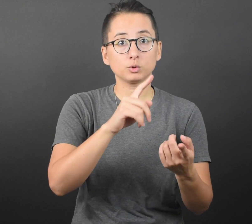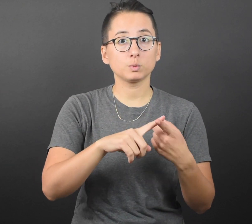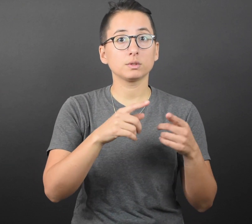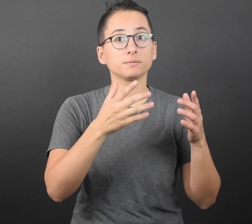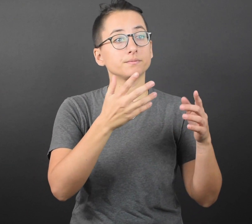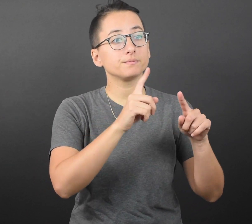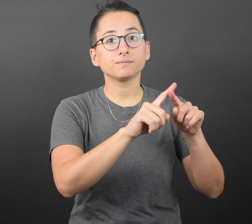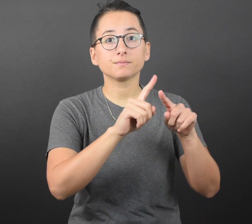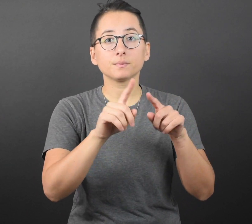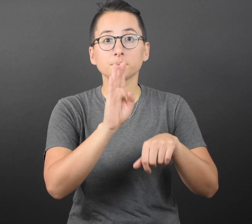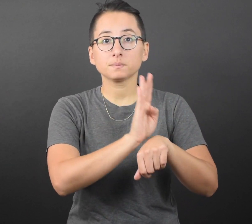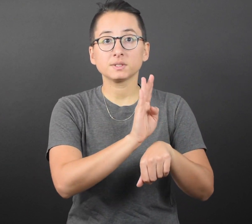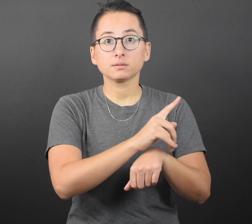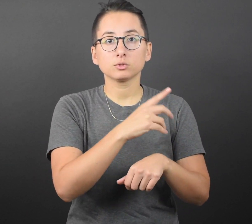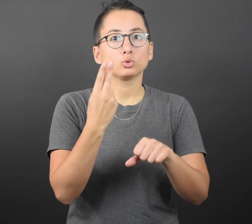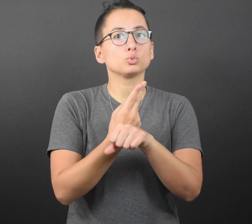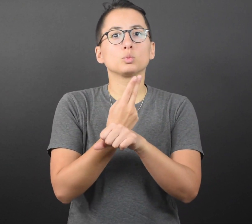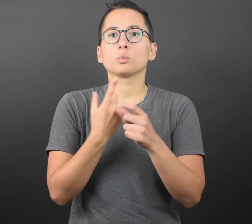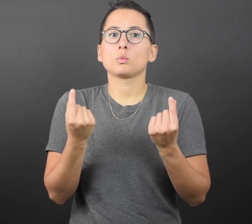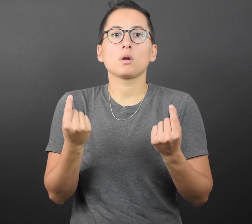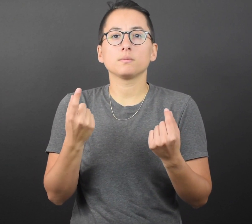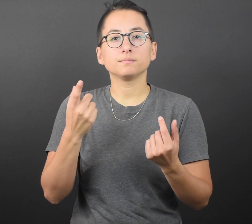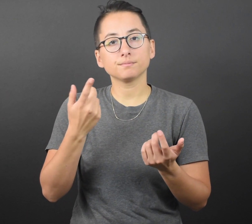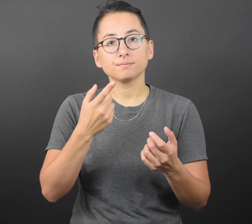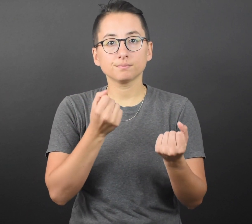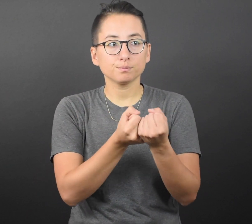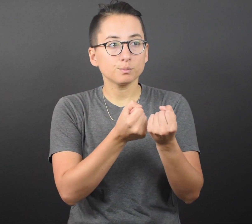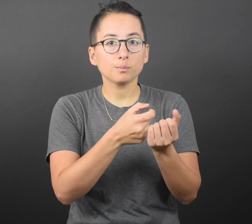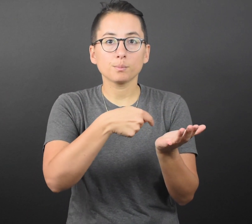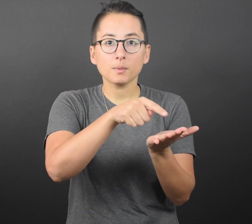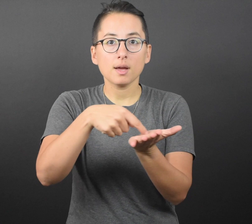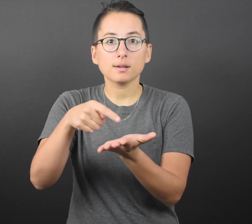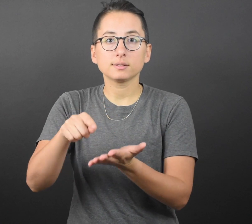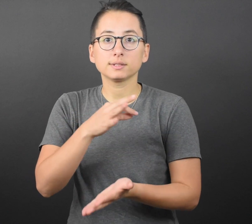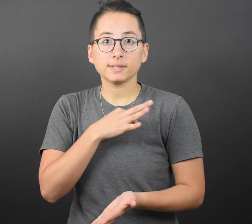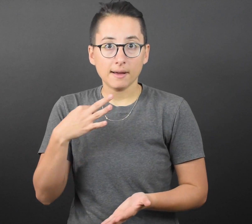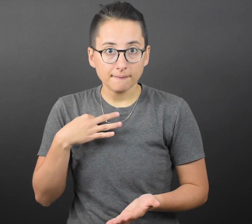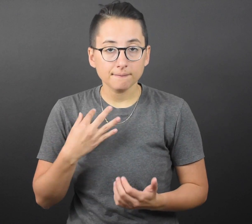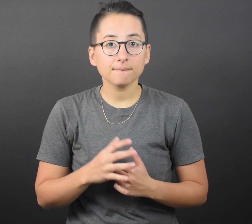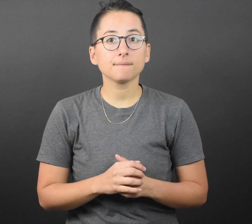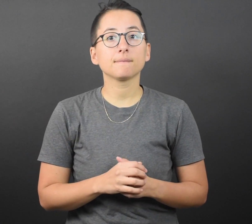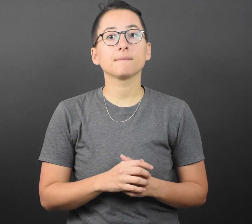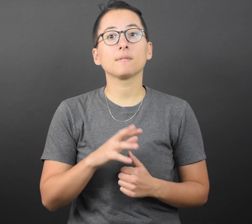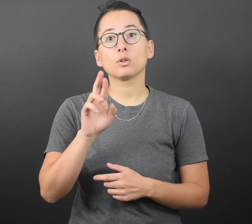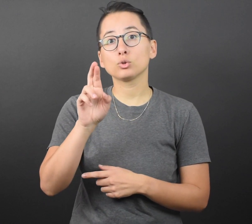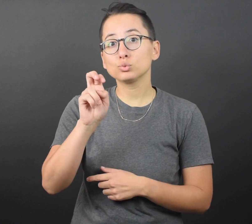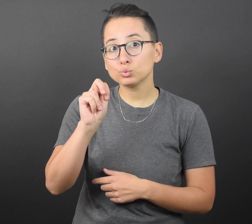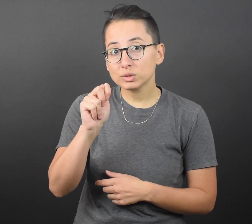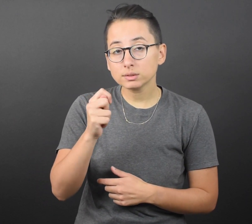be disbursed and administered by qualified local and regionally based nonprofit organizations.